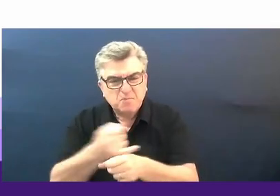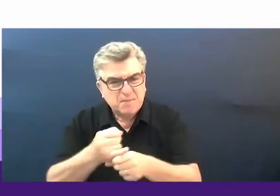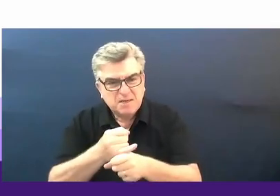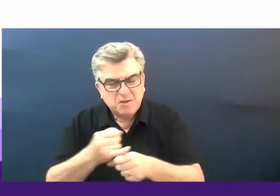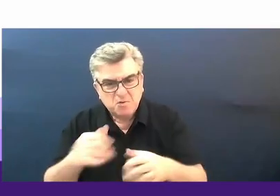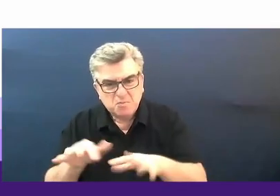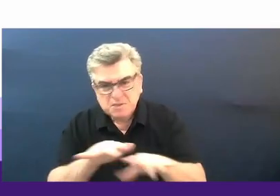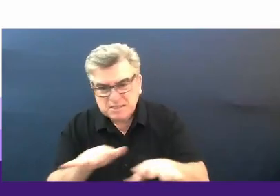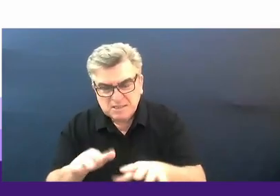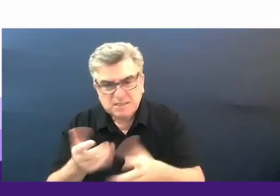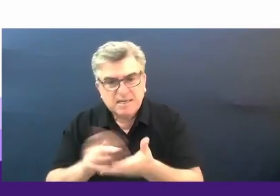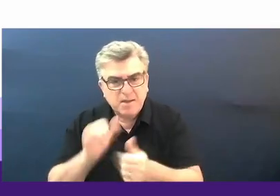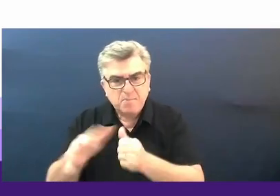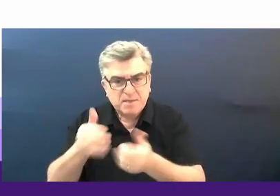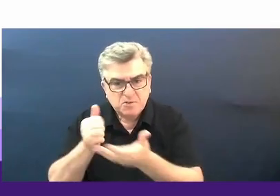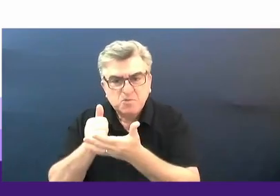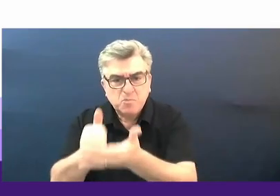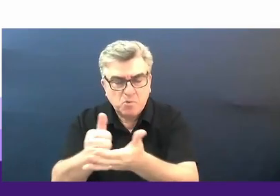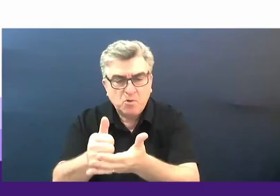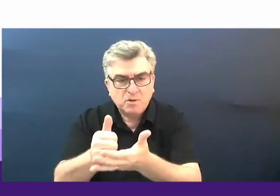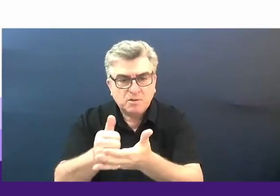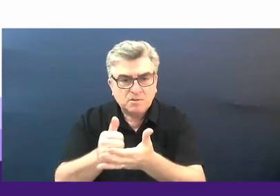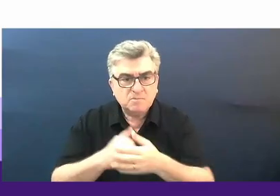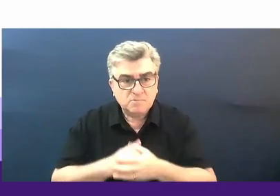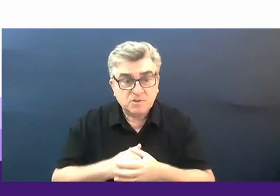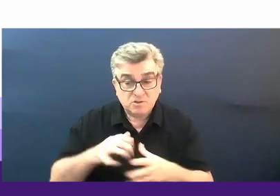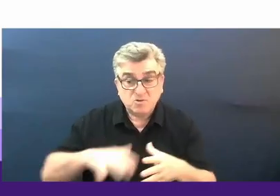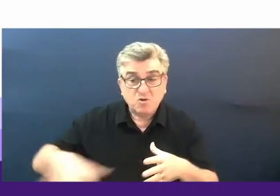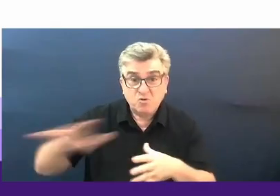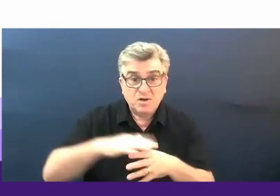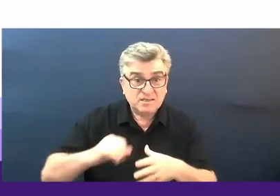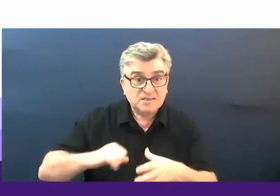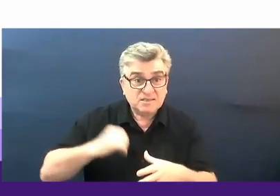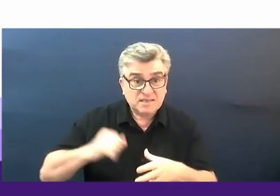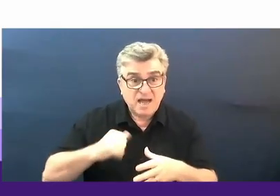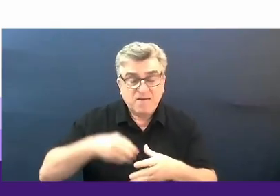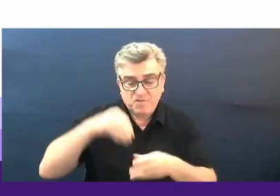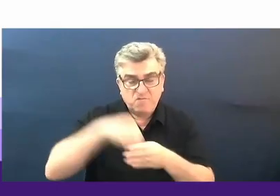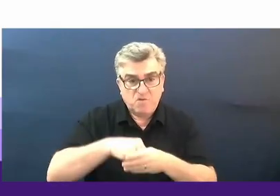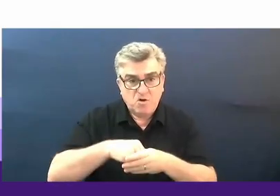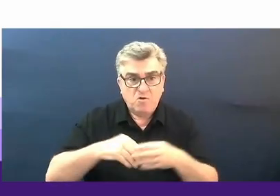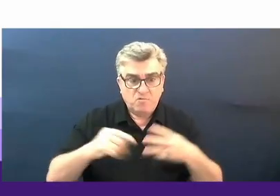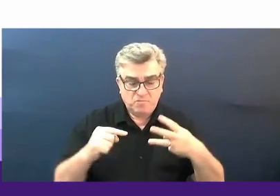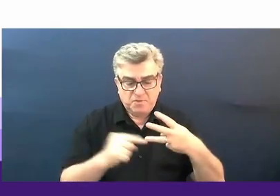in that process. And everybody in our pilot started off on tier one with the OT. If the